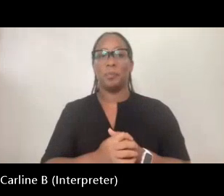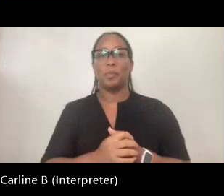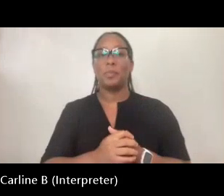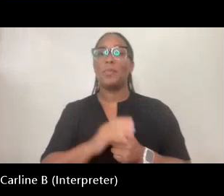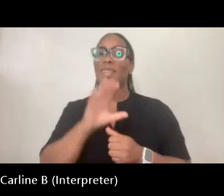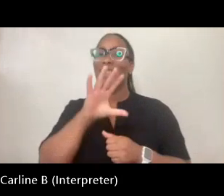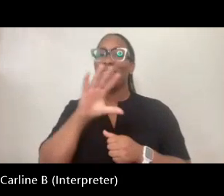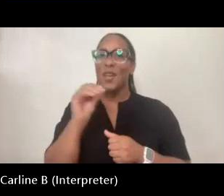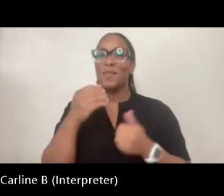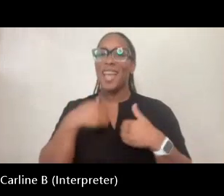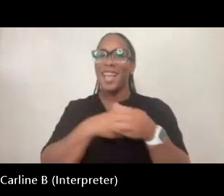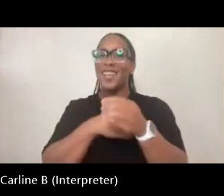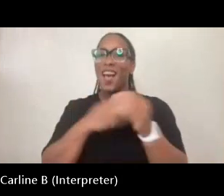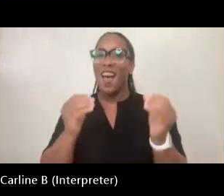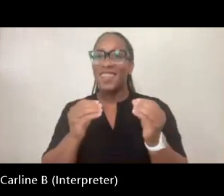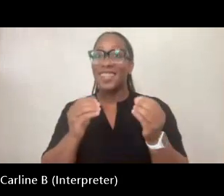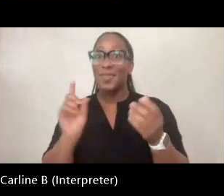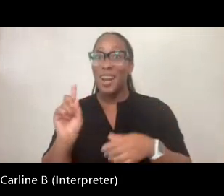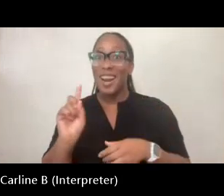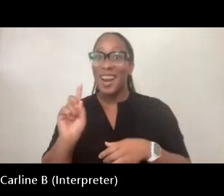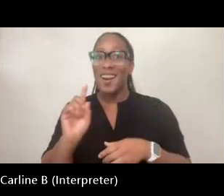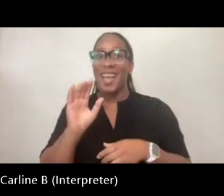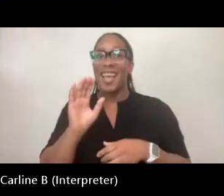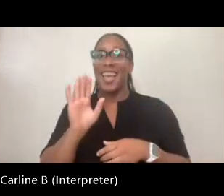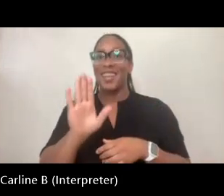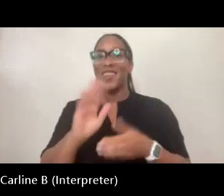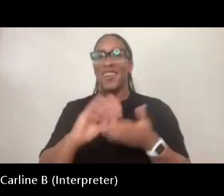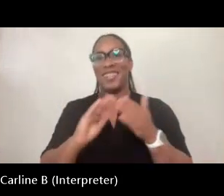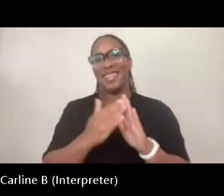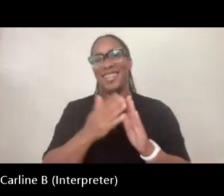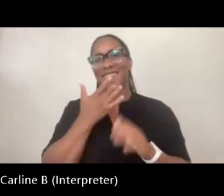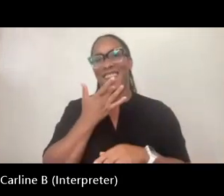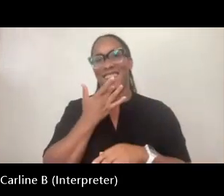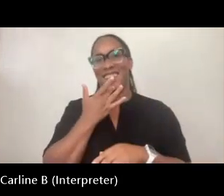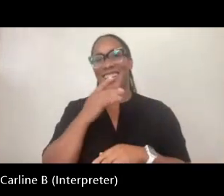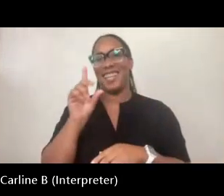And it's from a company that has an office in in your fair city. Darryl, right here in Durham.